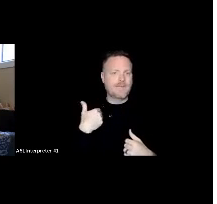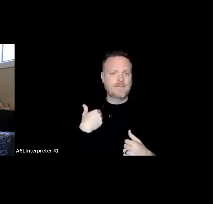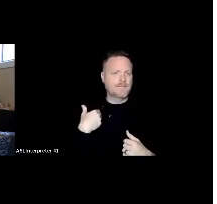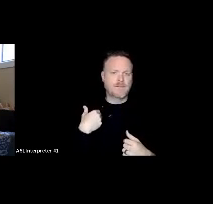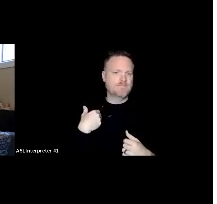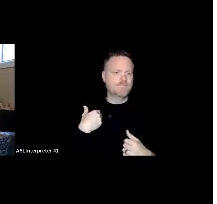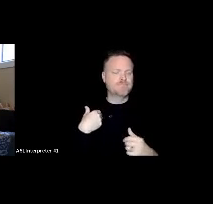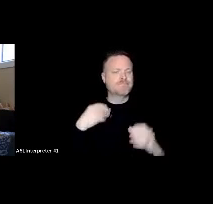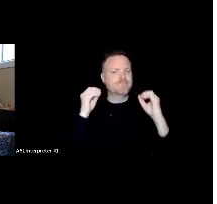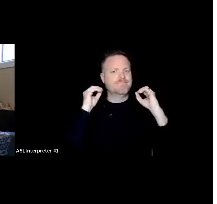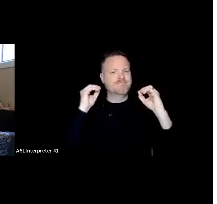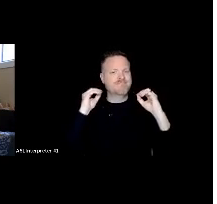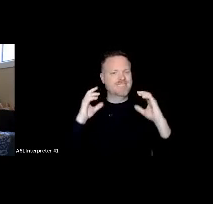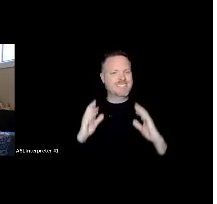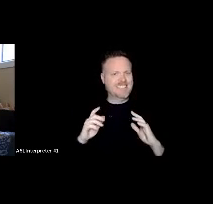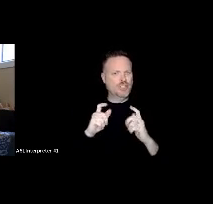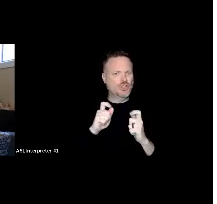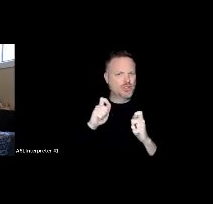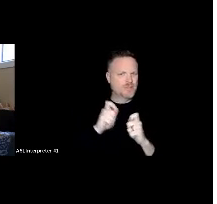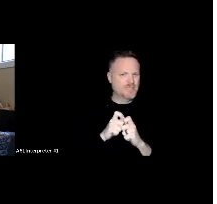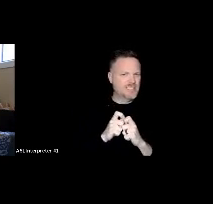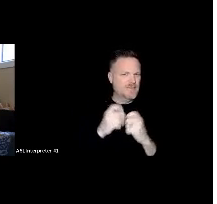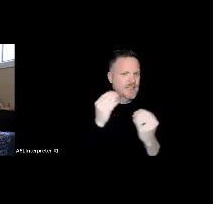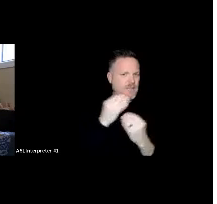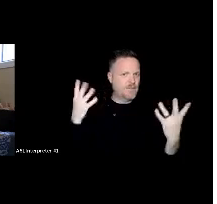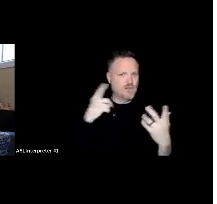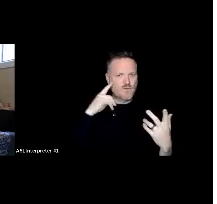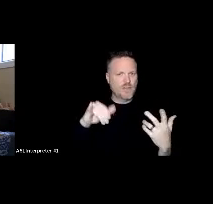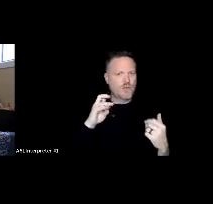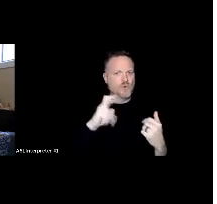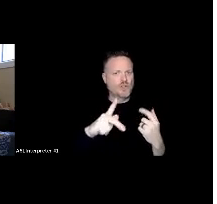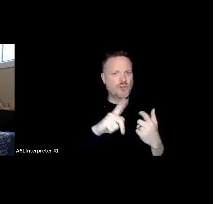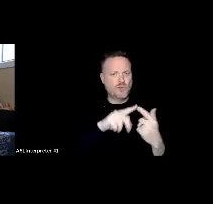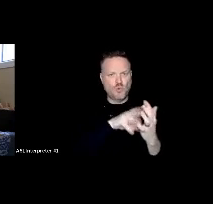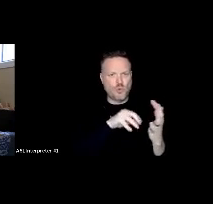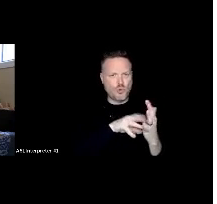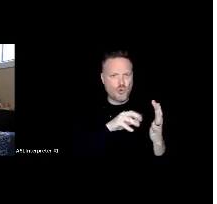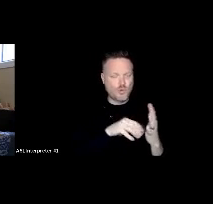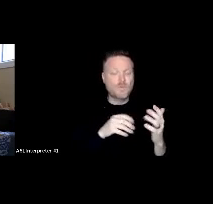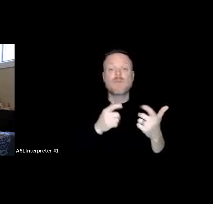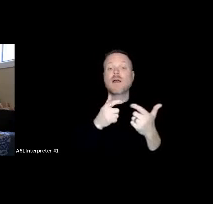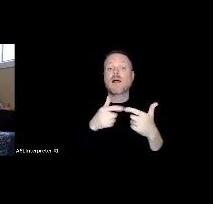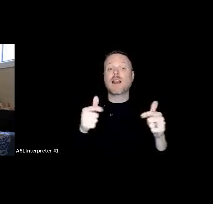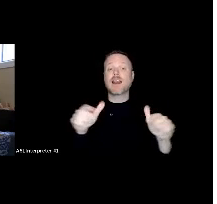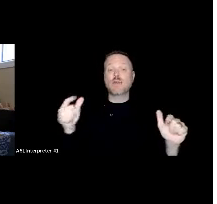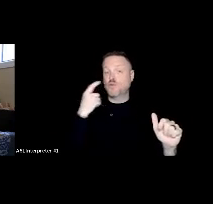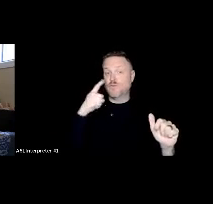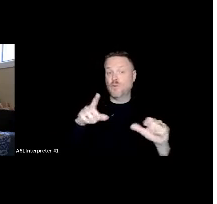teacher specific information for return to learn Language for the classroom teacher and not just